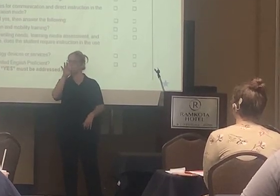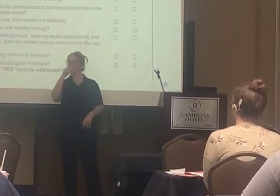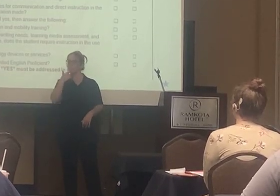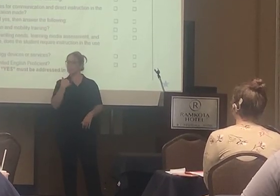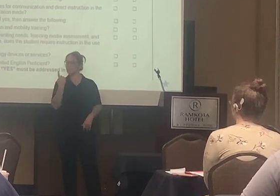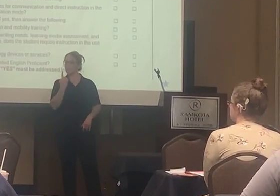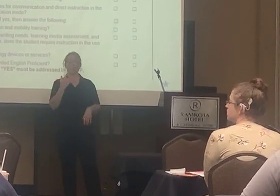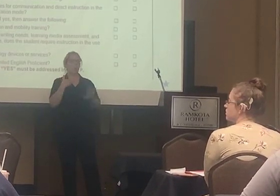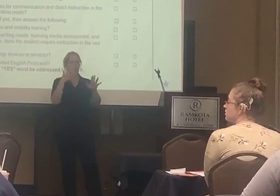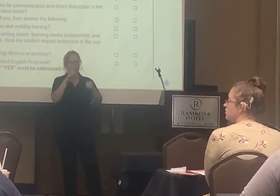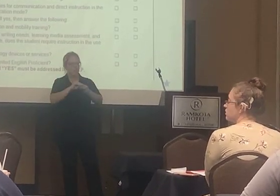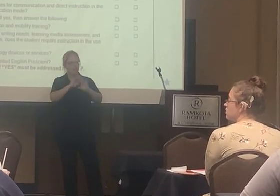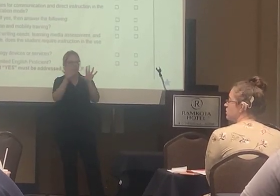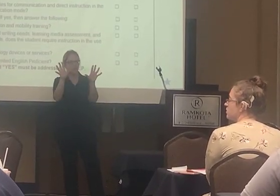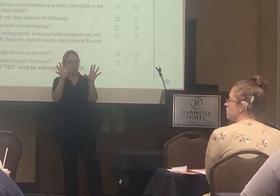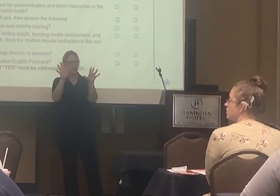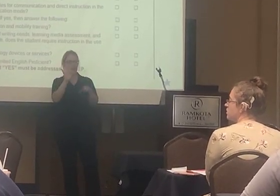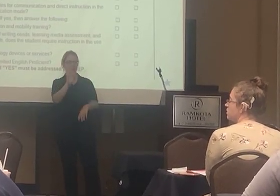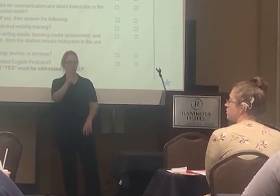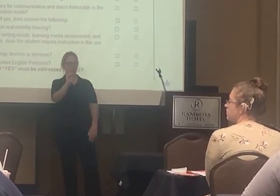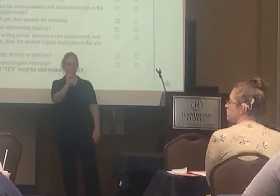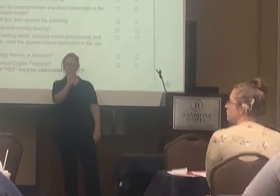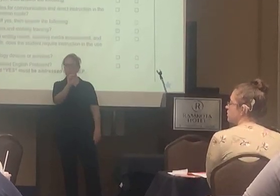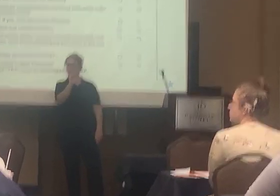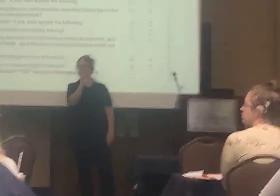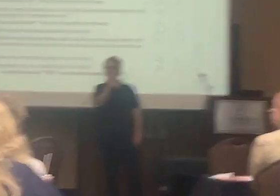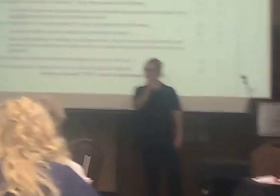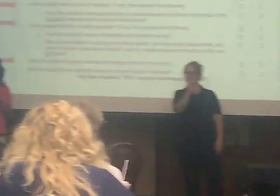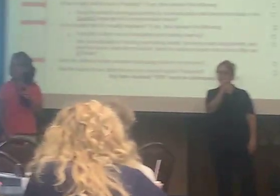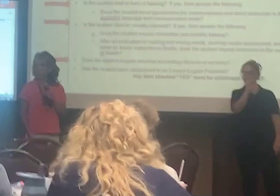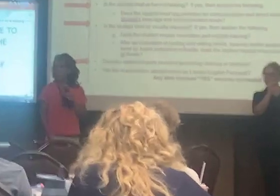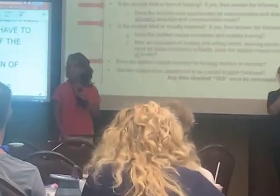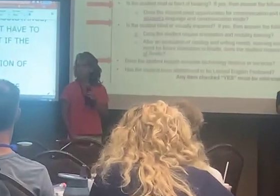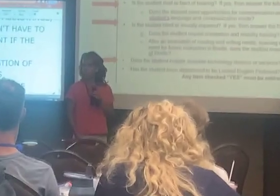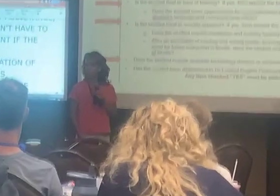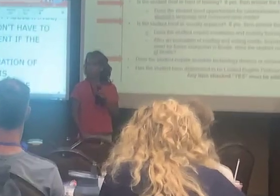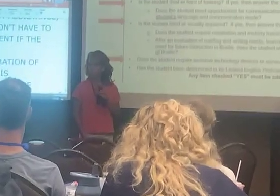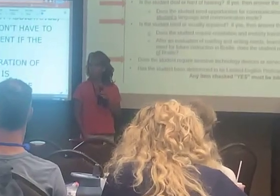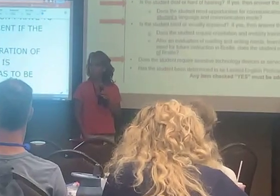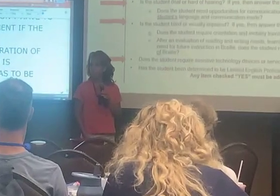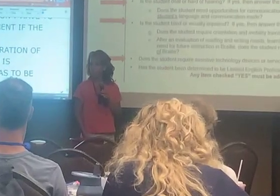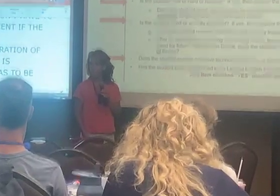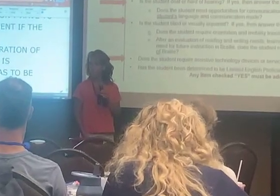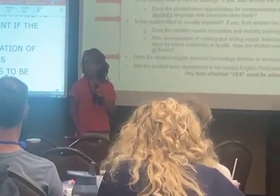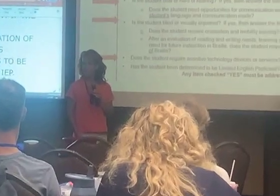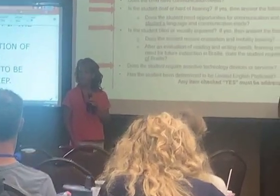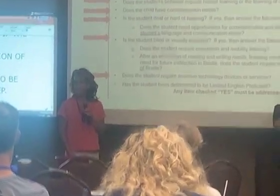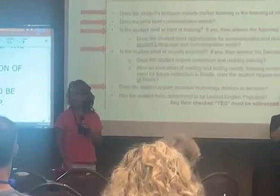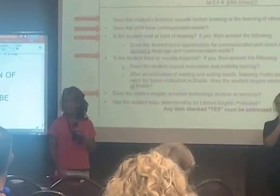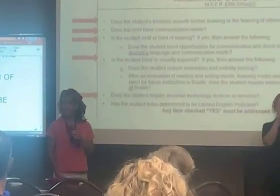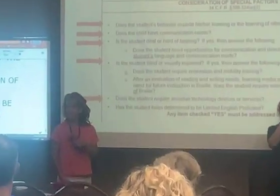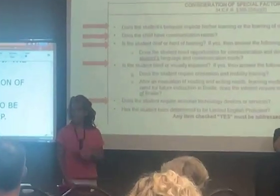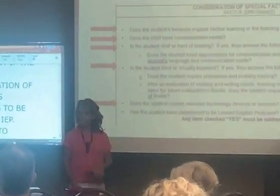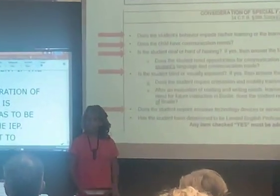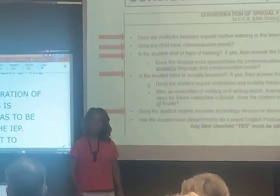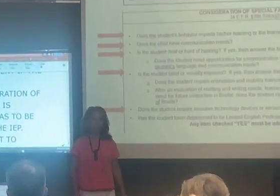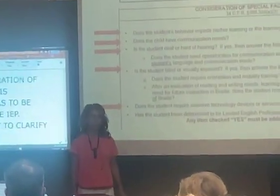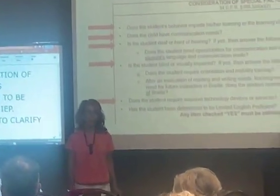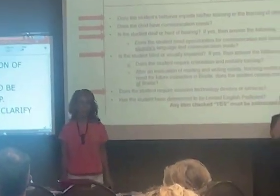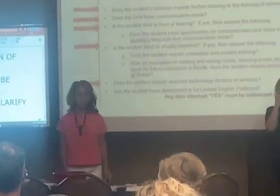want to clarify what an fm i mean fm is awesome because once again it's the distance and noise and